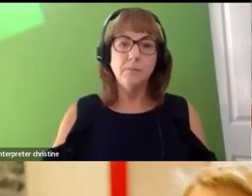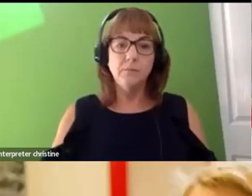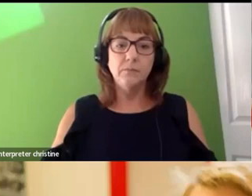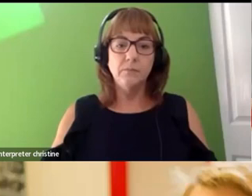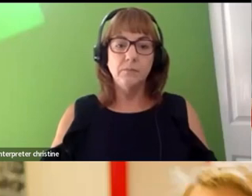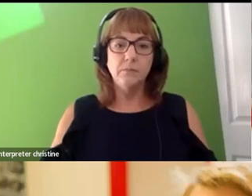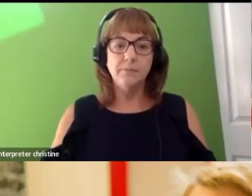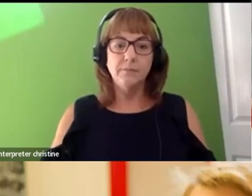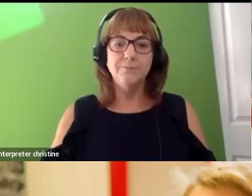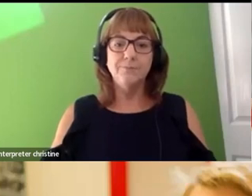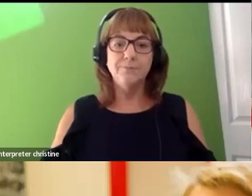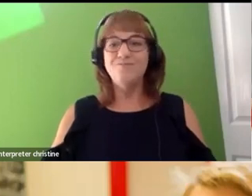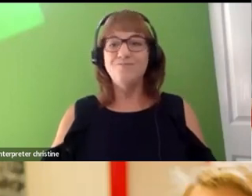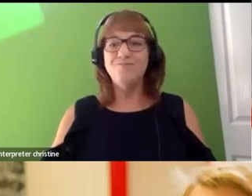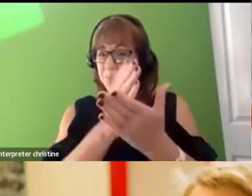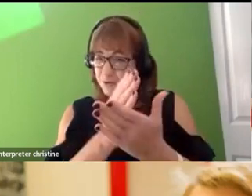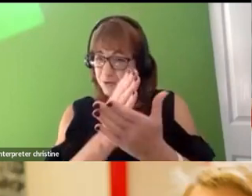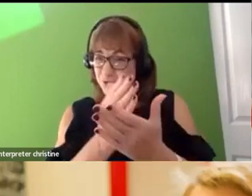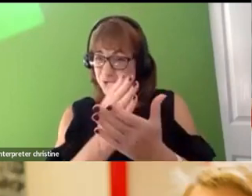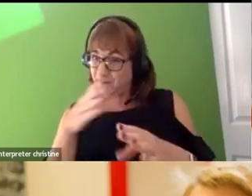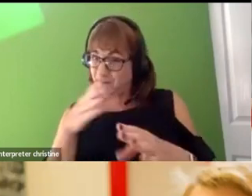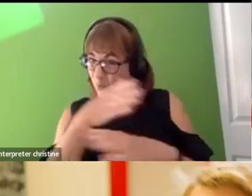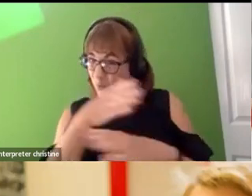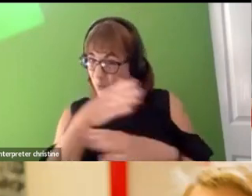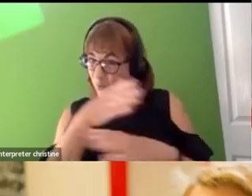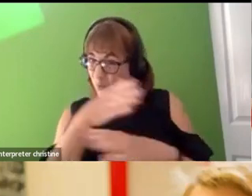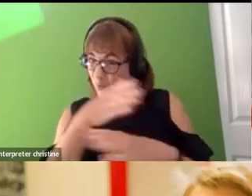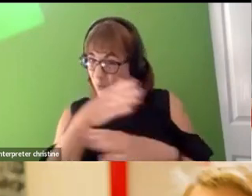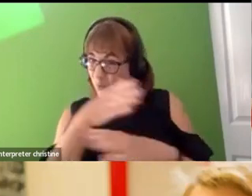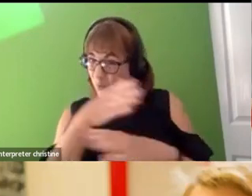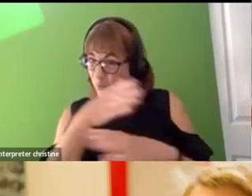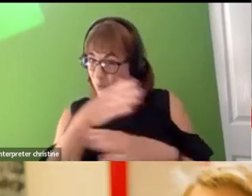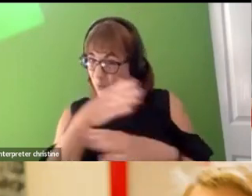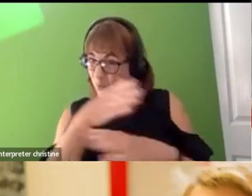I'm not sure how much of that worked for you because of the internet. I'm sorry if it didn't,